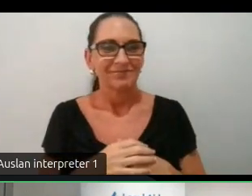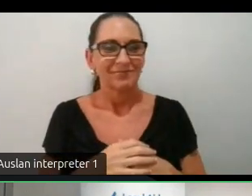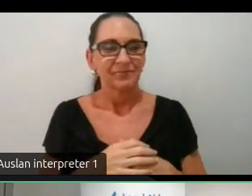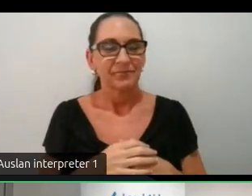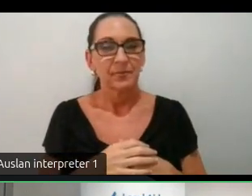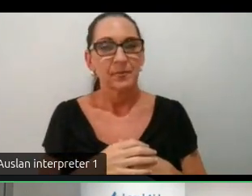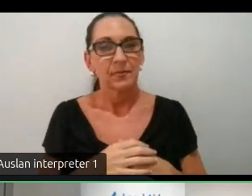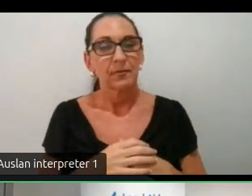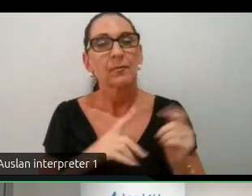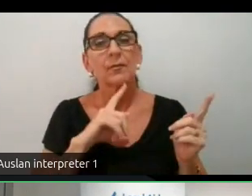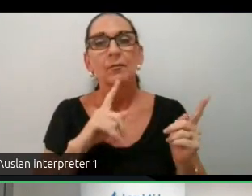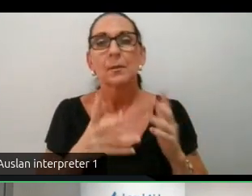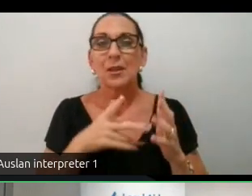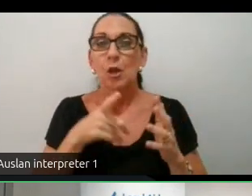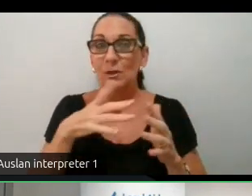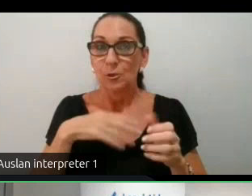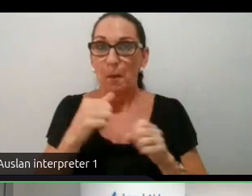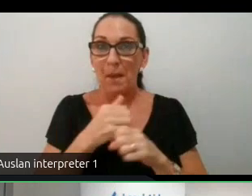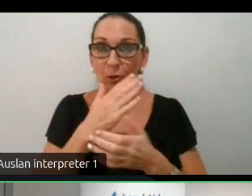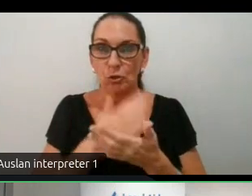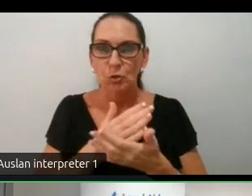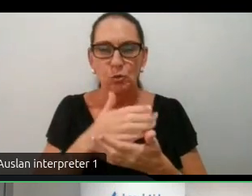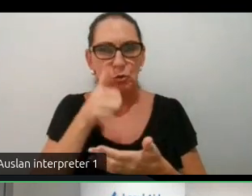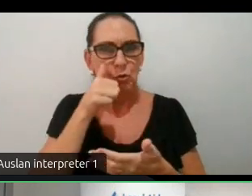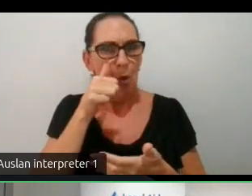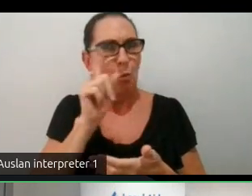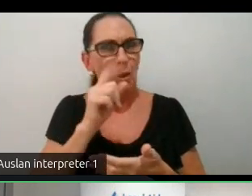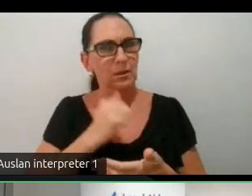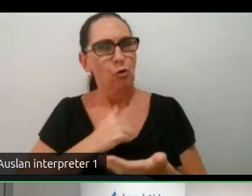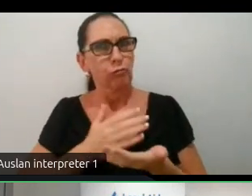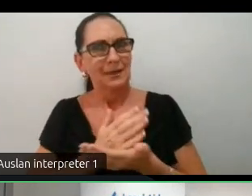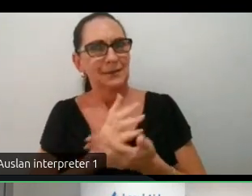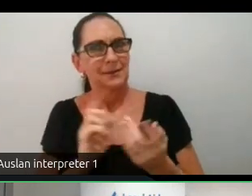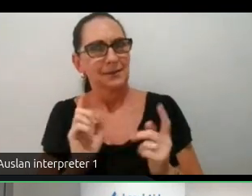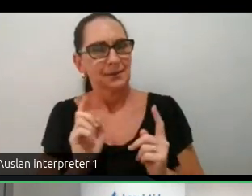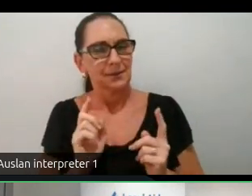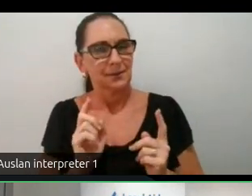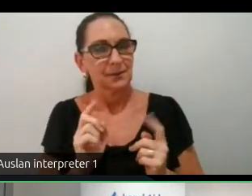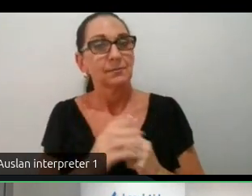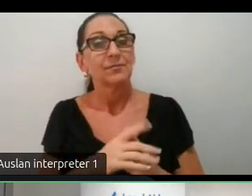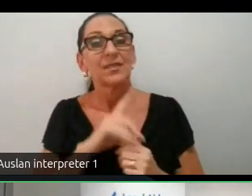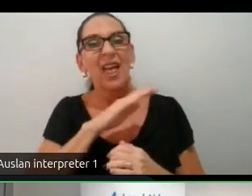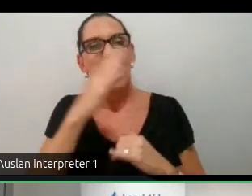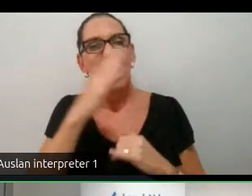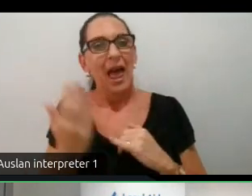um, it's about making sure you know what your rights are. Yep. Um, and I guess the last bit that